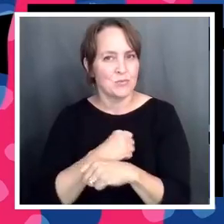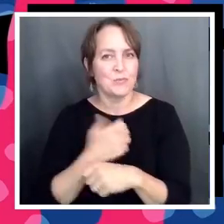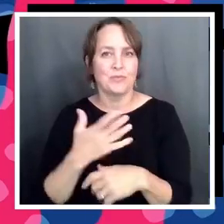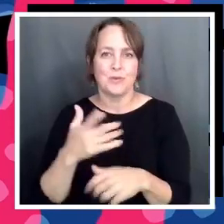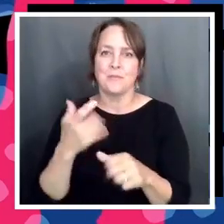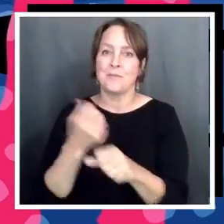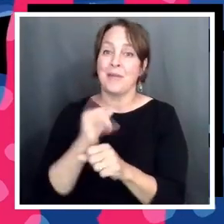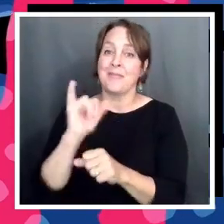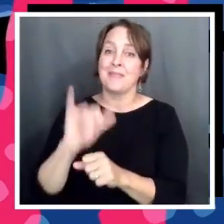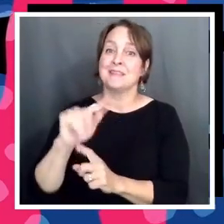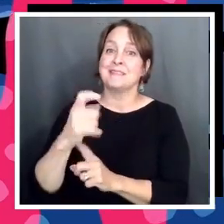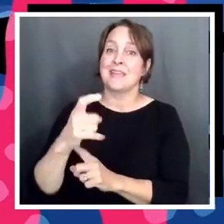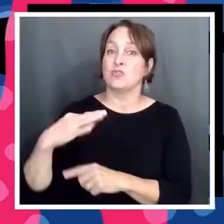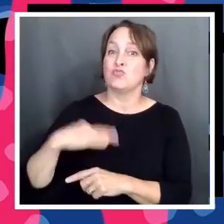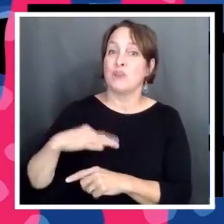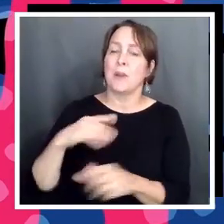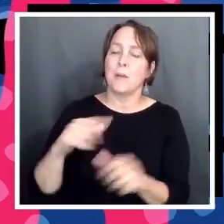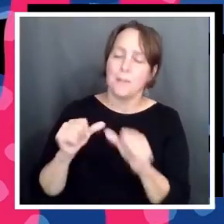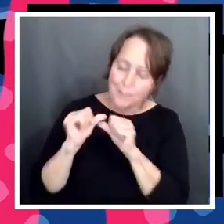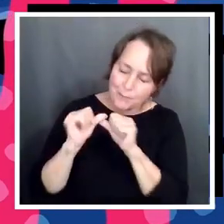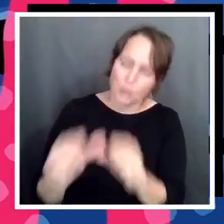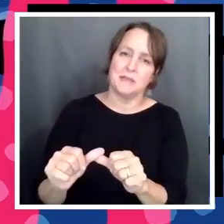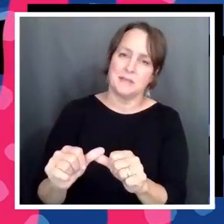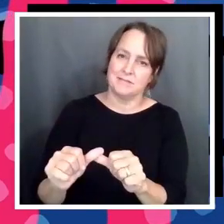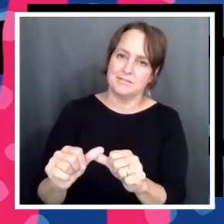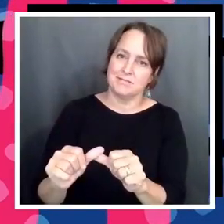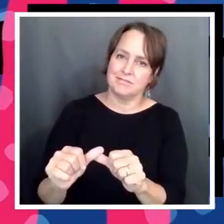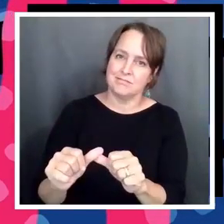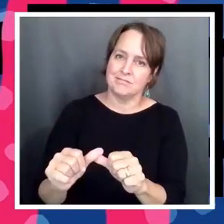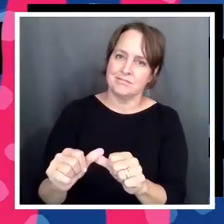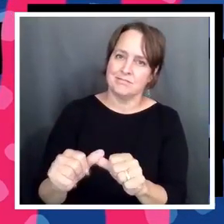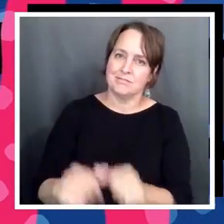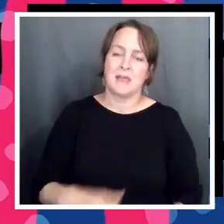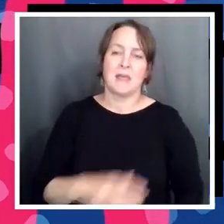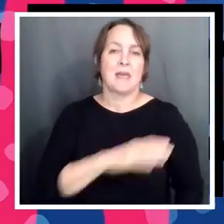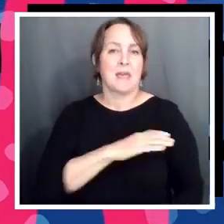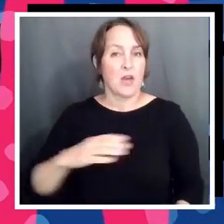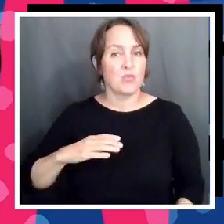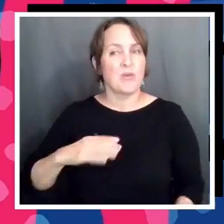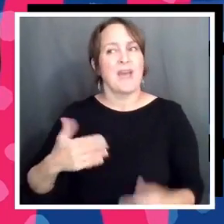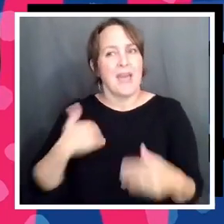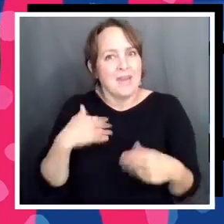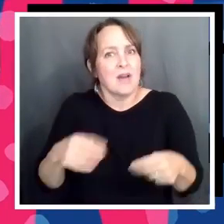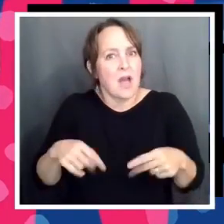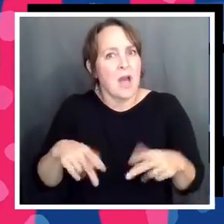WE SHOULD NOT STOP THERERE I'M GOING TO KEEP FIGHTING TO